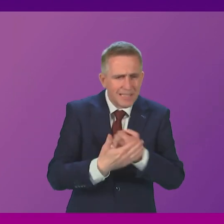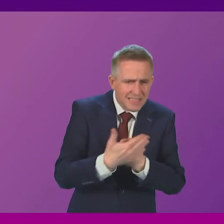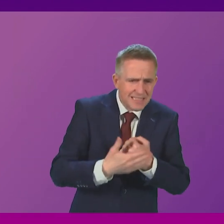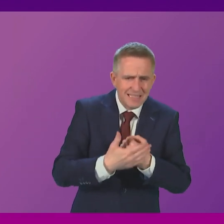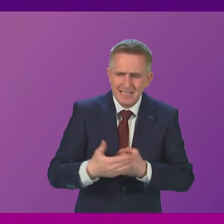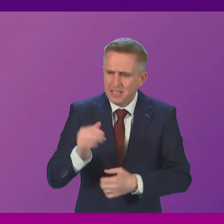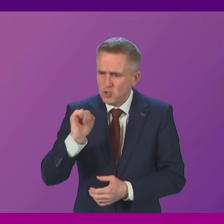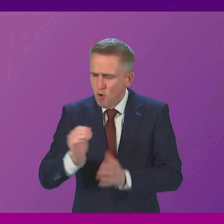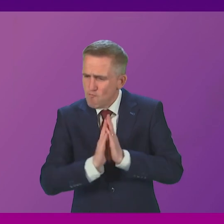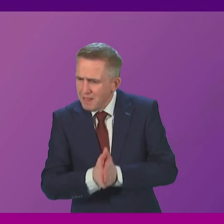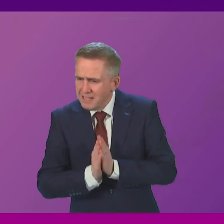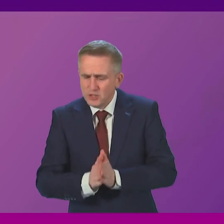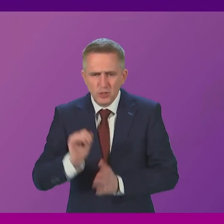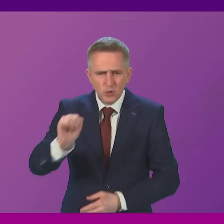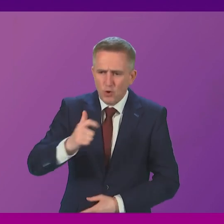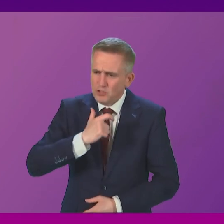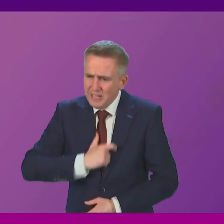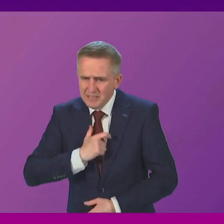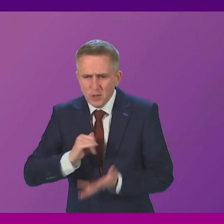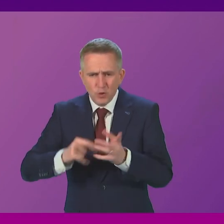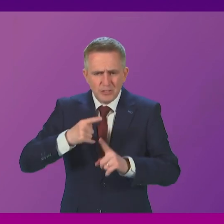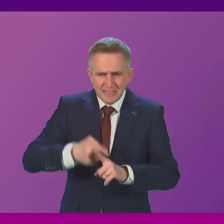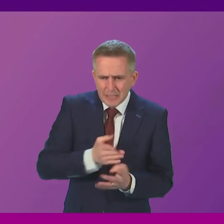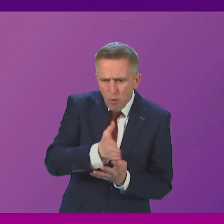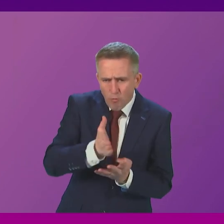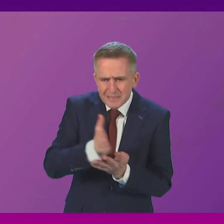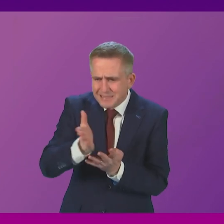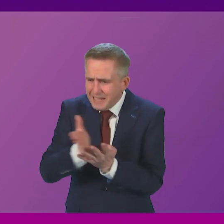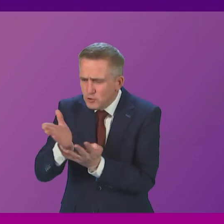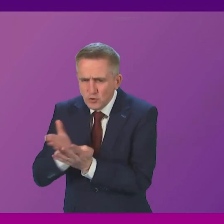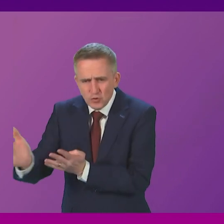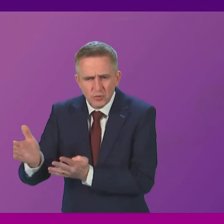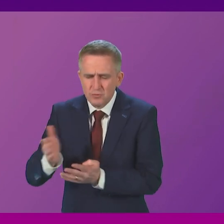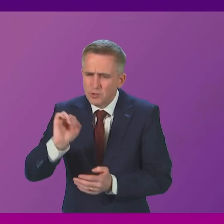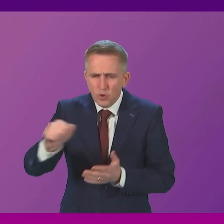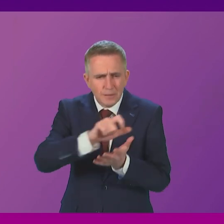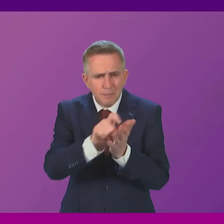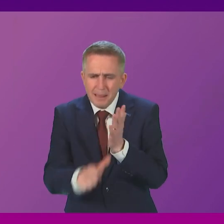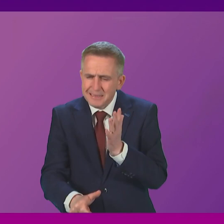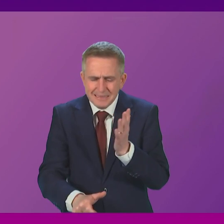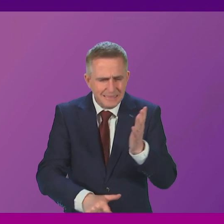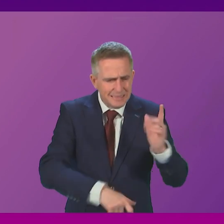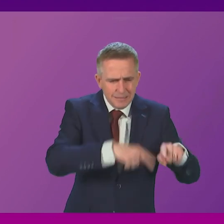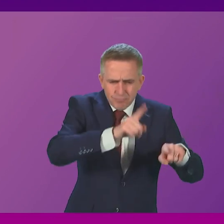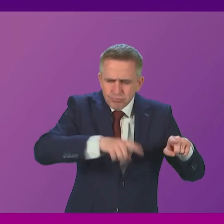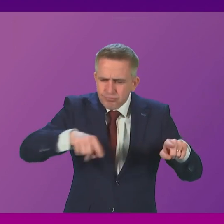no matter your religion and no matter your sexual orientation, transgender identity or disability, this is your home.